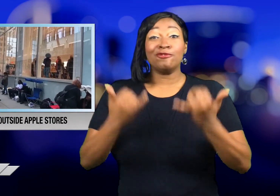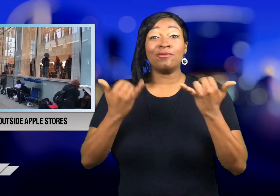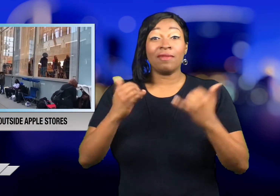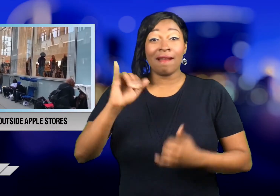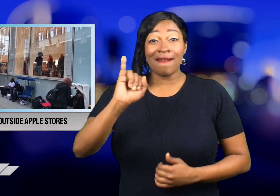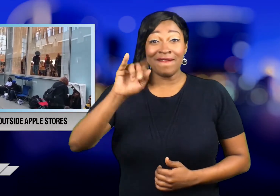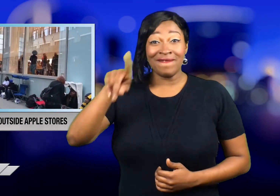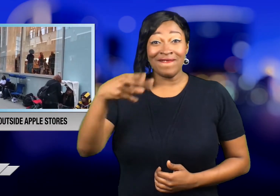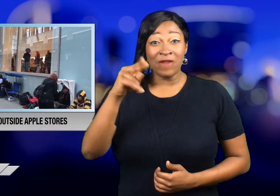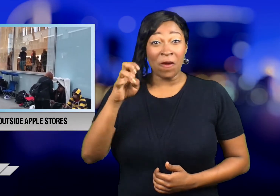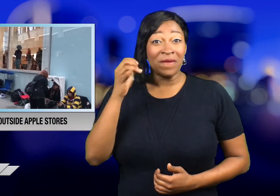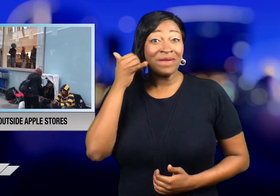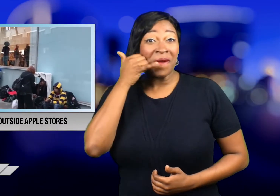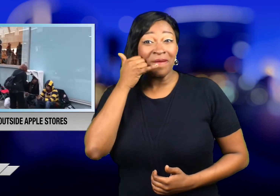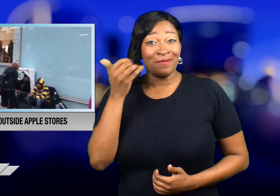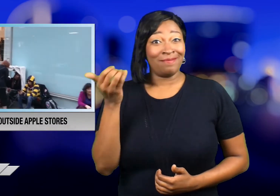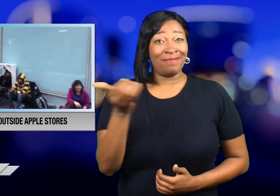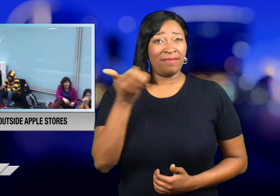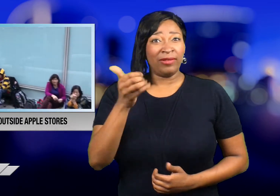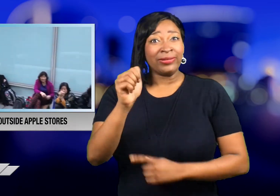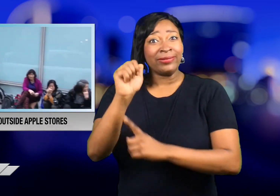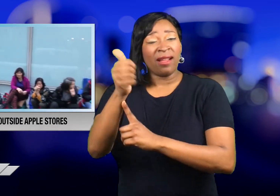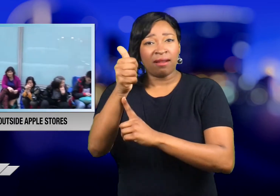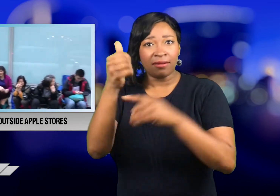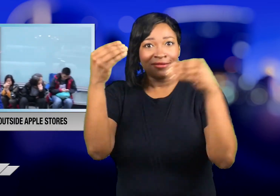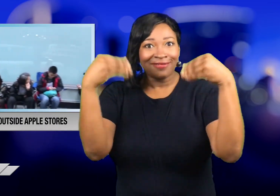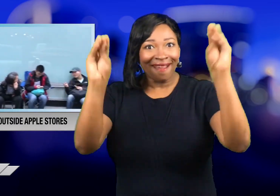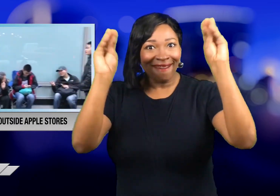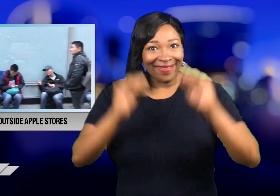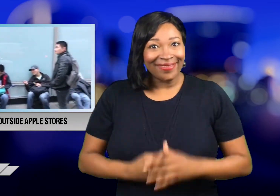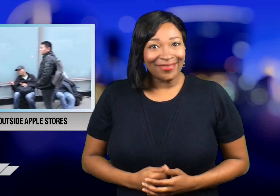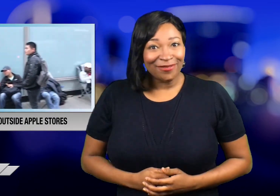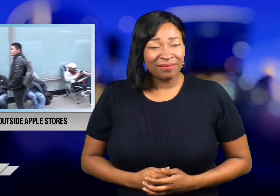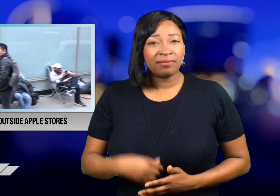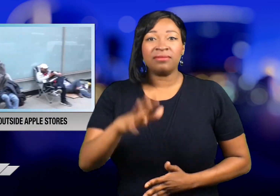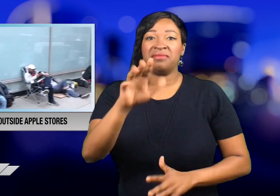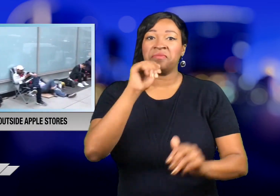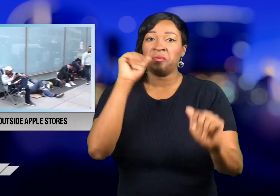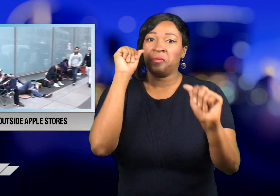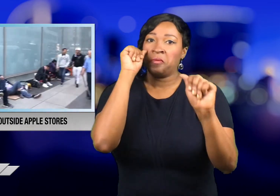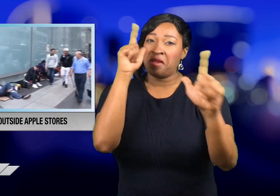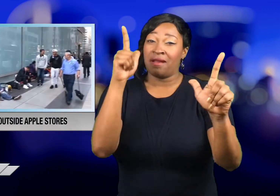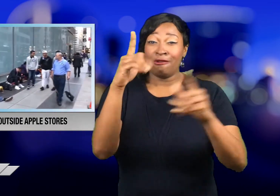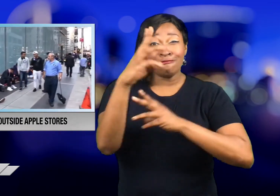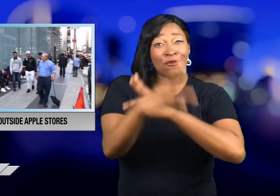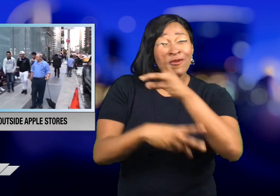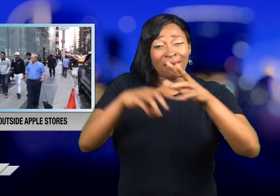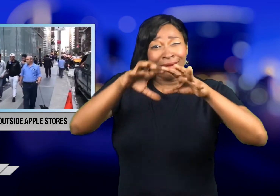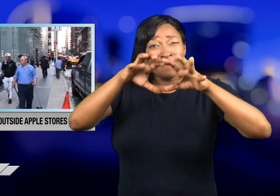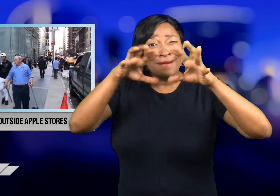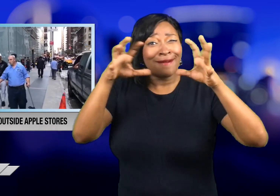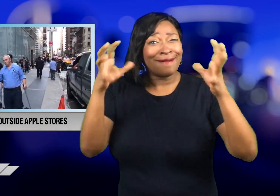The iPhone 10 went on sale today. And no surprise -- insanely long lines